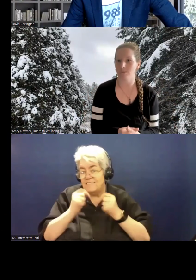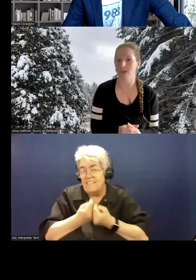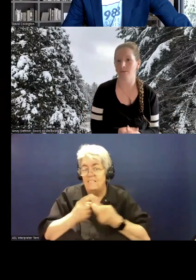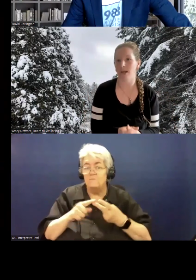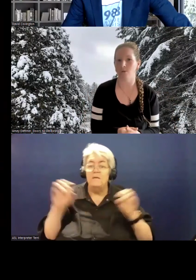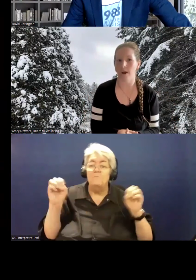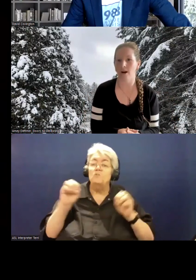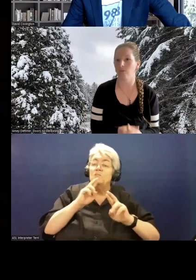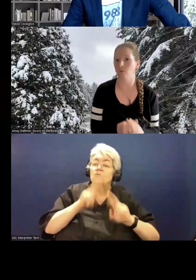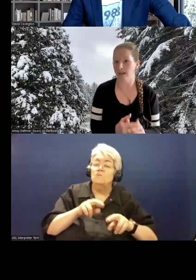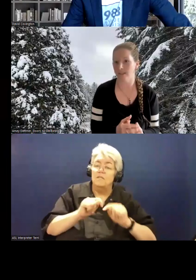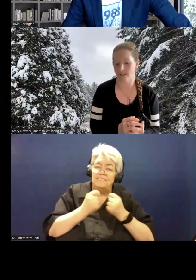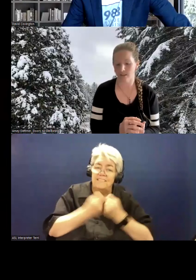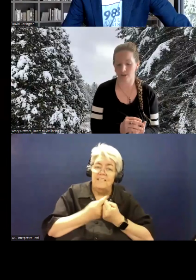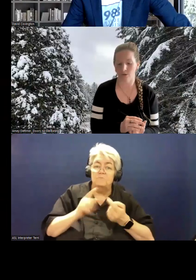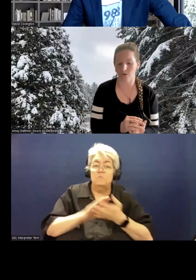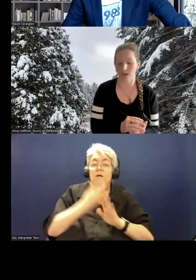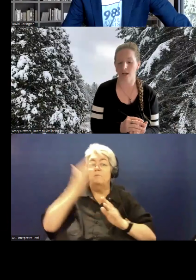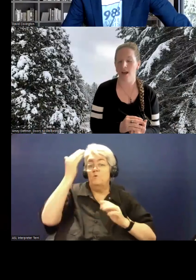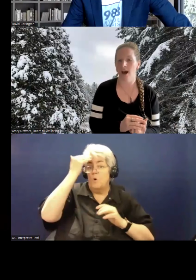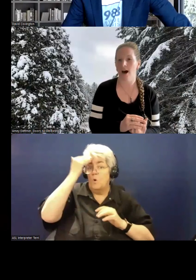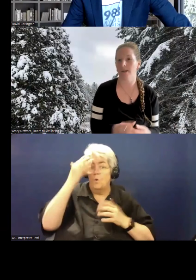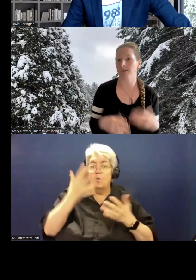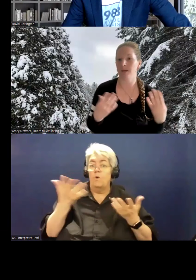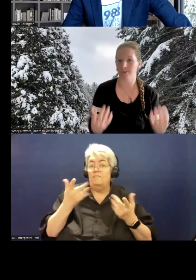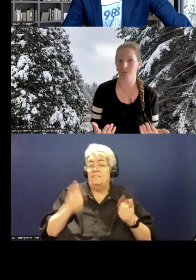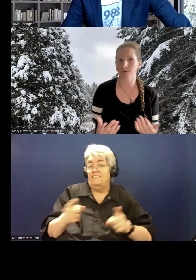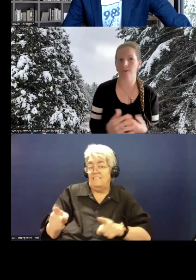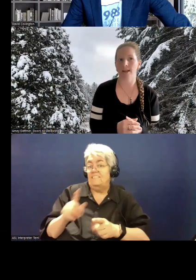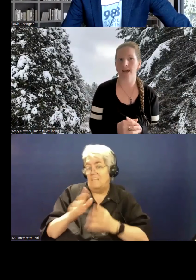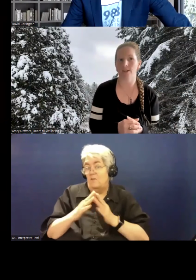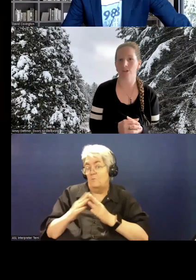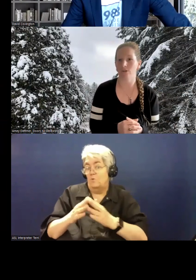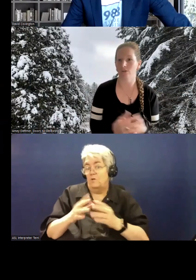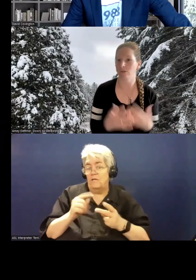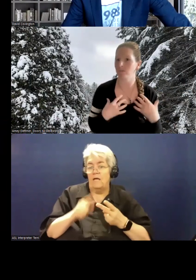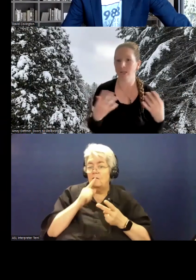TO BE AWARE OF WHAT IS IN THE COMMUNITY AND PROVIDE THAT TO ME